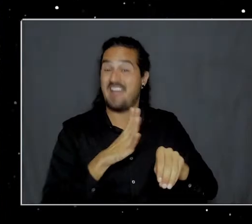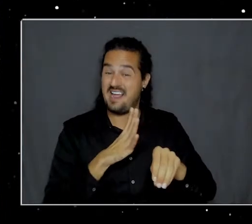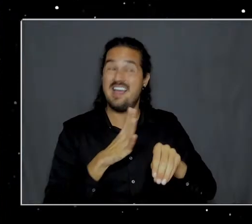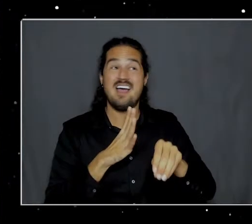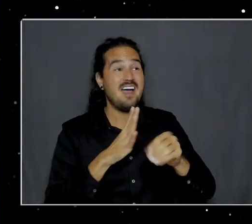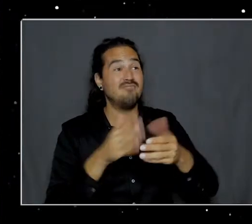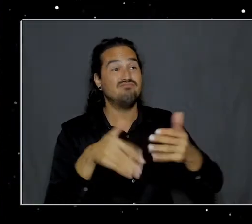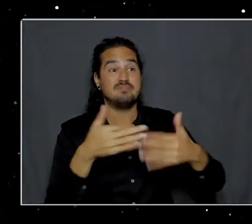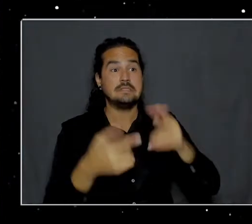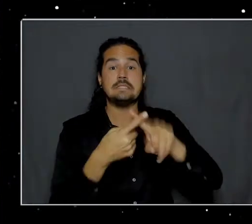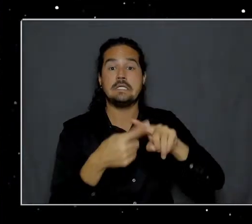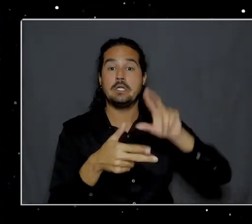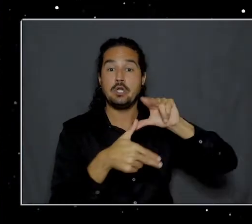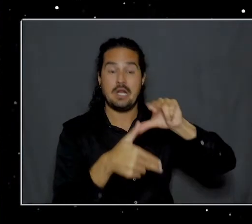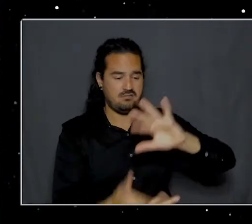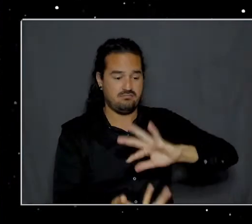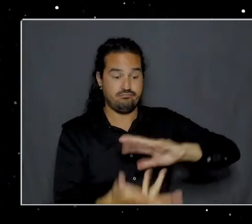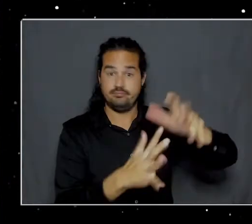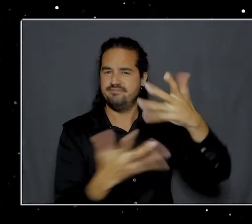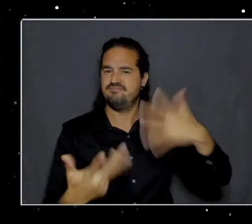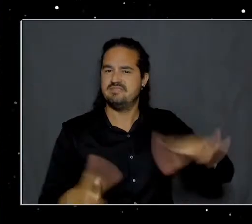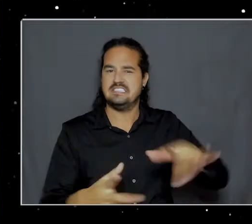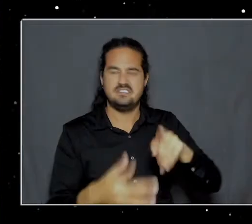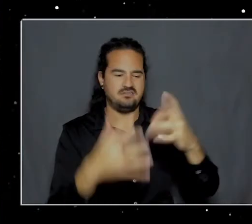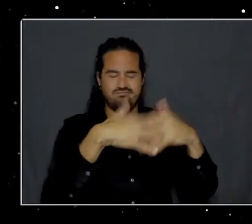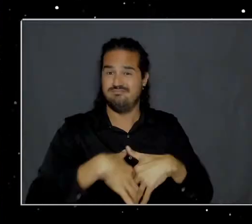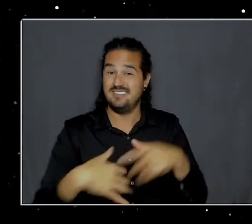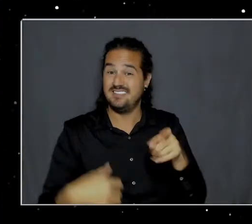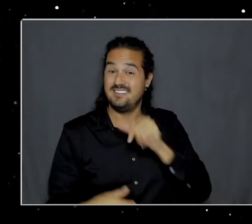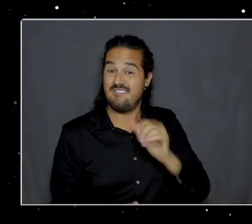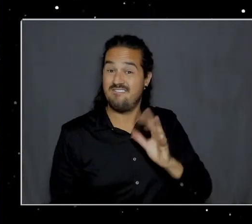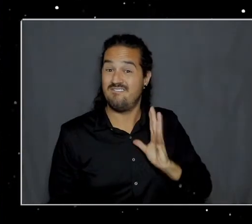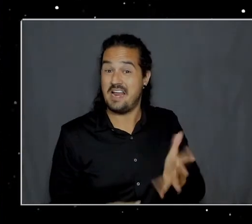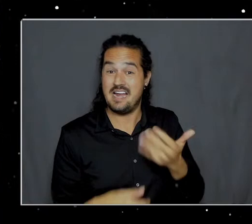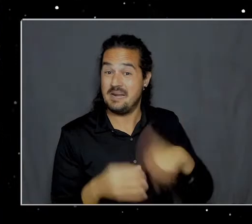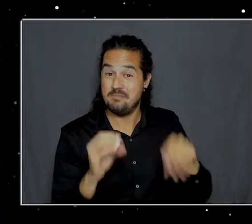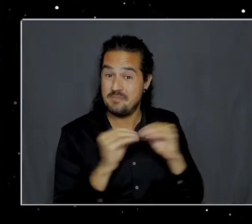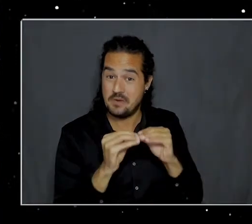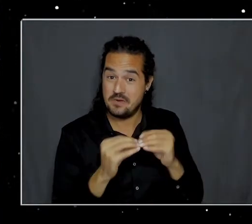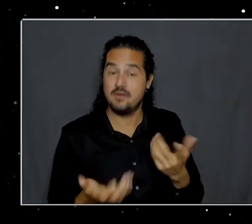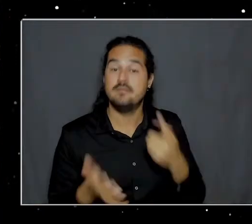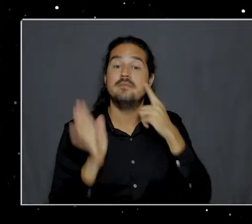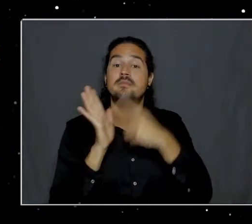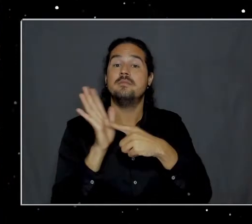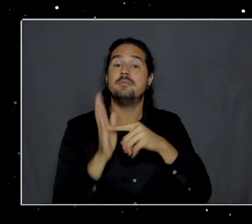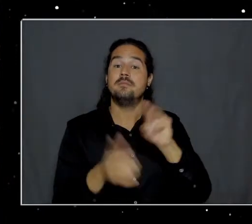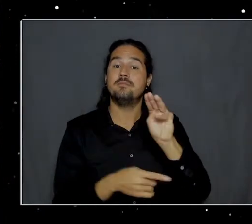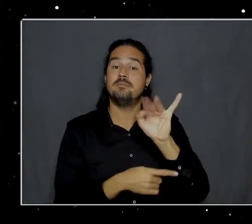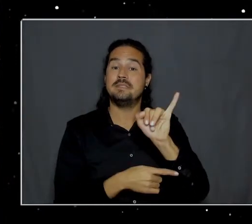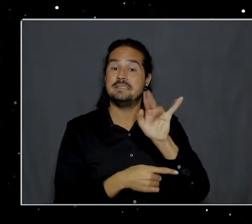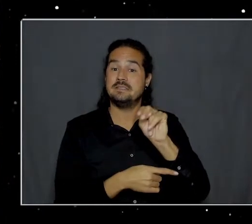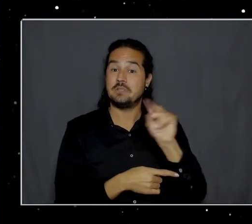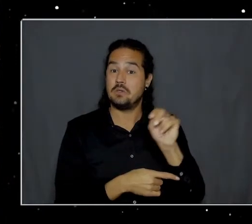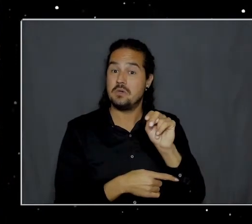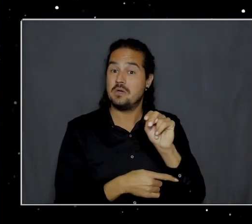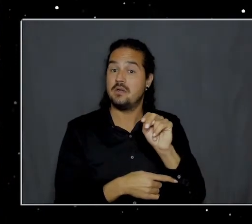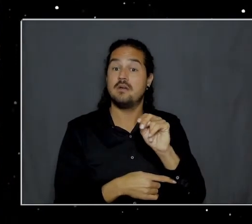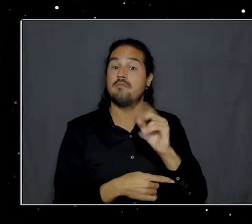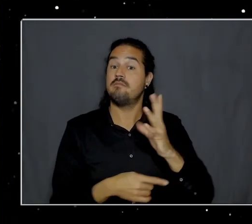FOR THE NEXT ONE. WHEN HURRICANE KATRINA HIT NEW